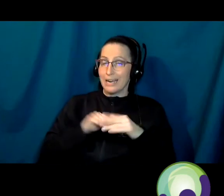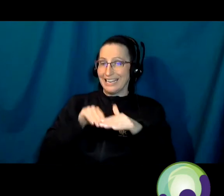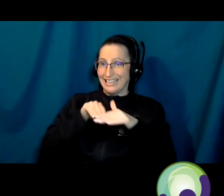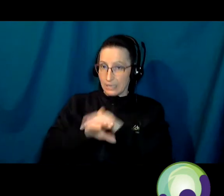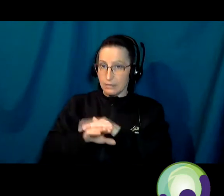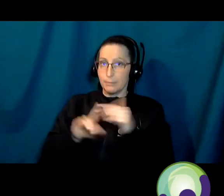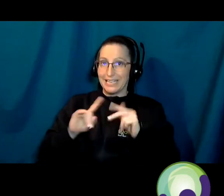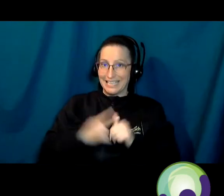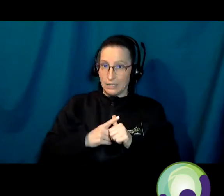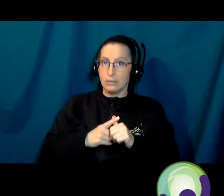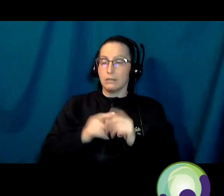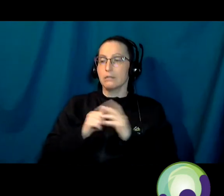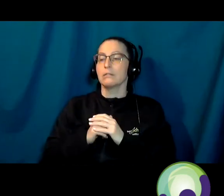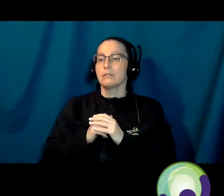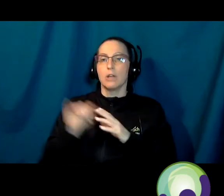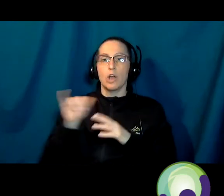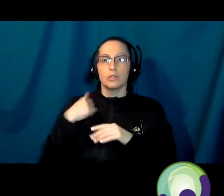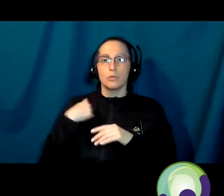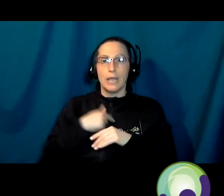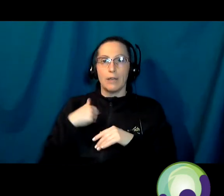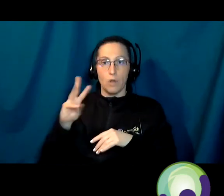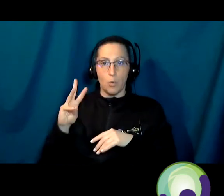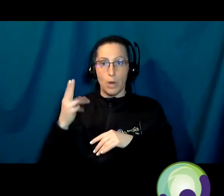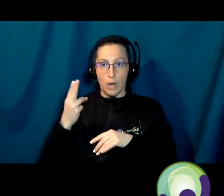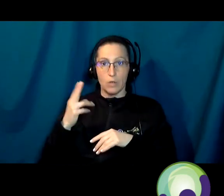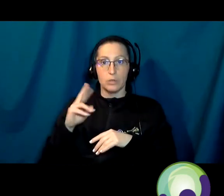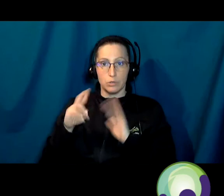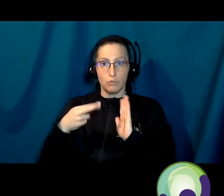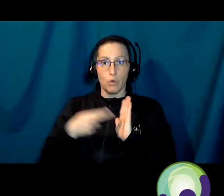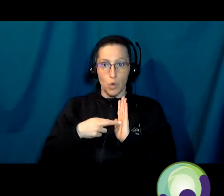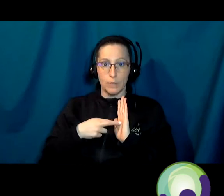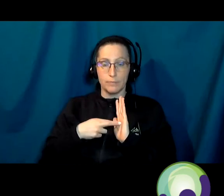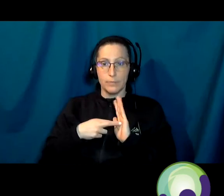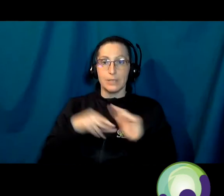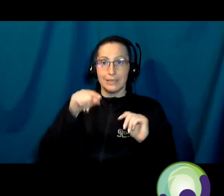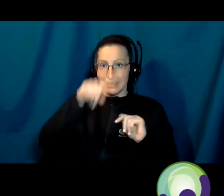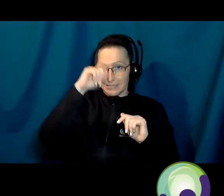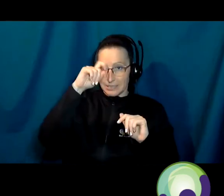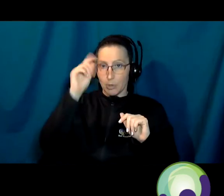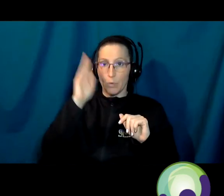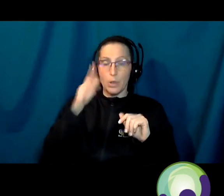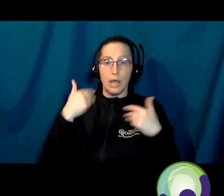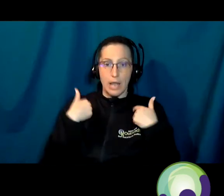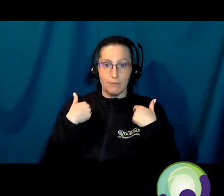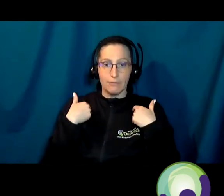Currently, we also have warehouse roles. And this summer, we'll have opportunities for college-age